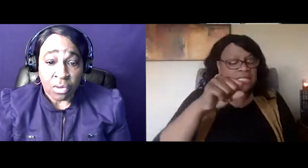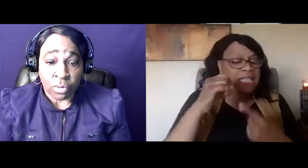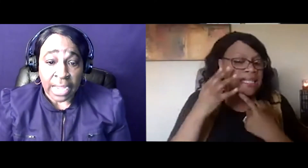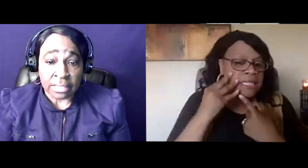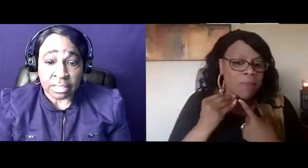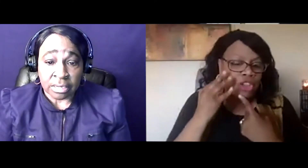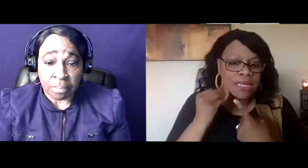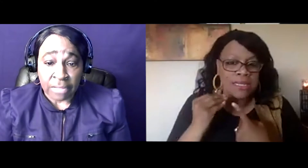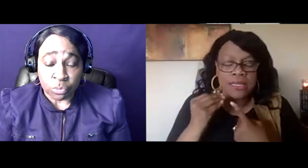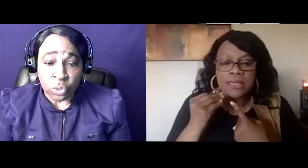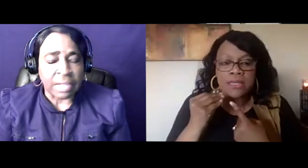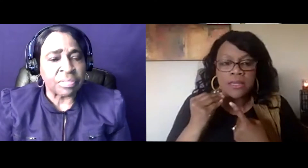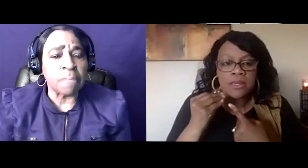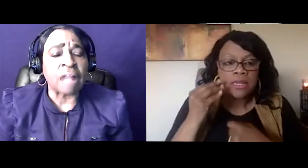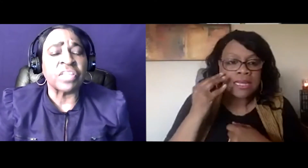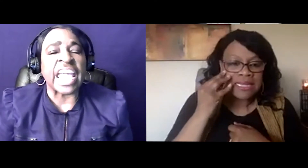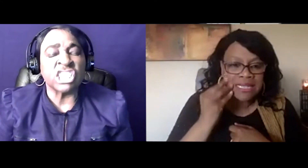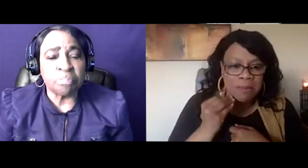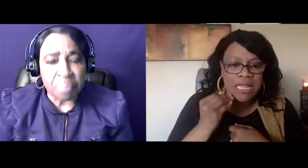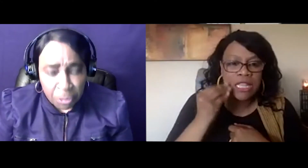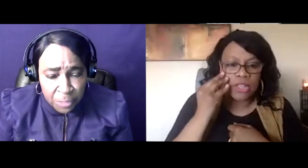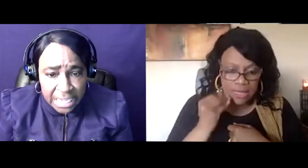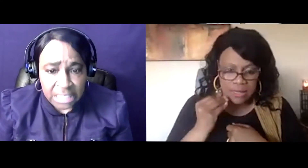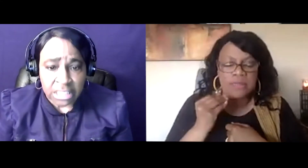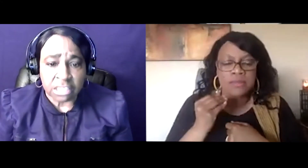When I think about the words, I think about the experience